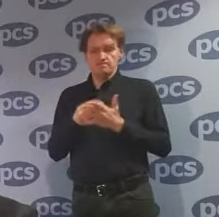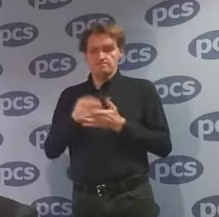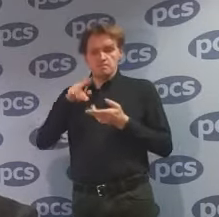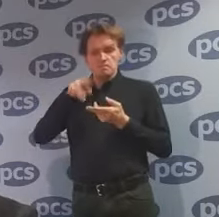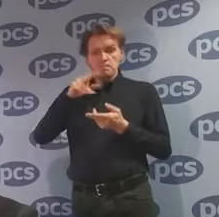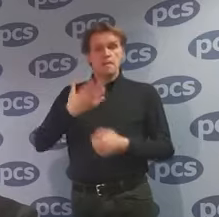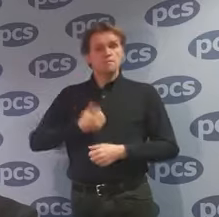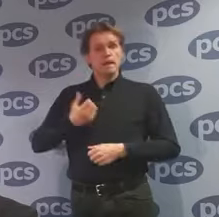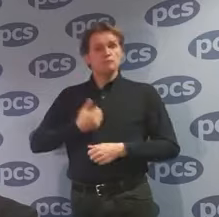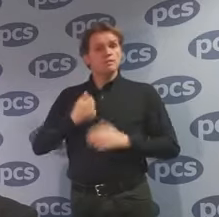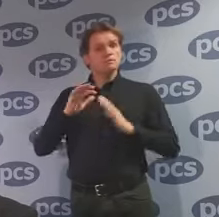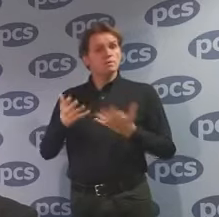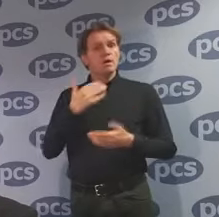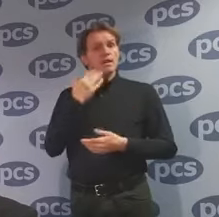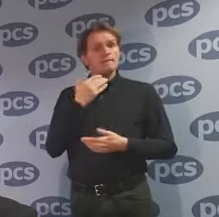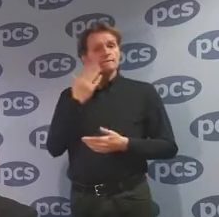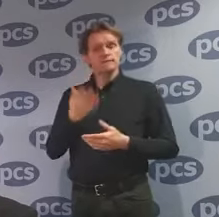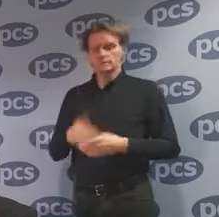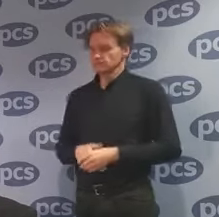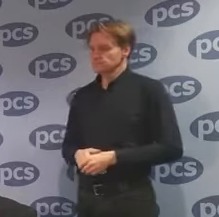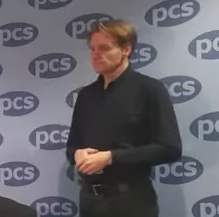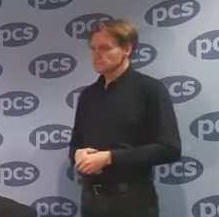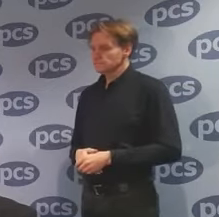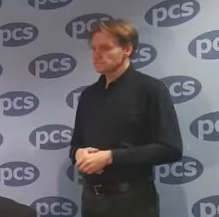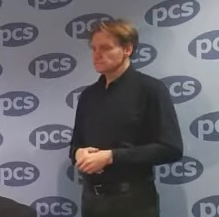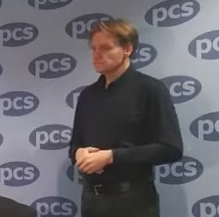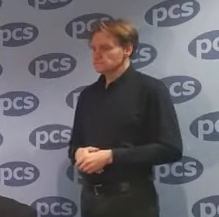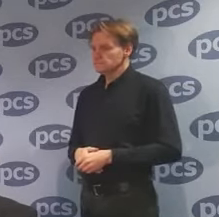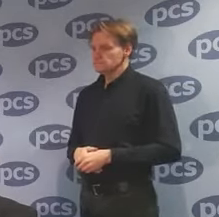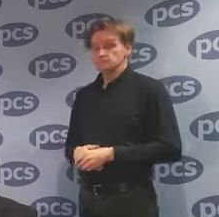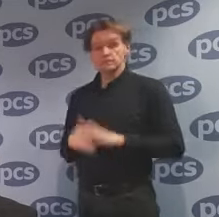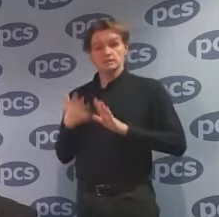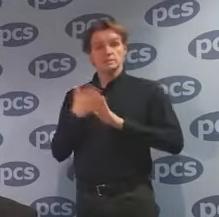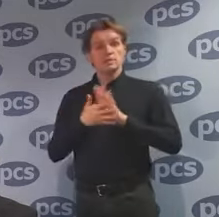we can take it from that that the government hasn't ended the pay cup?